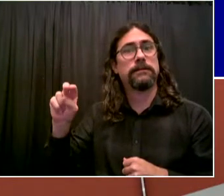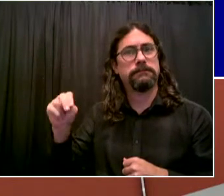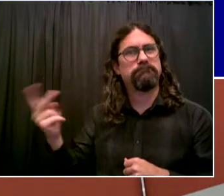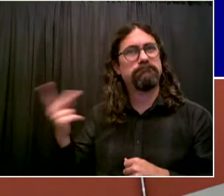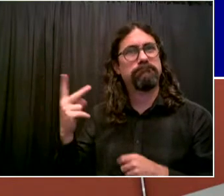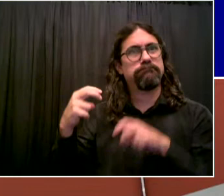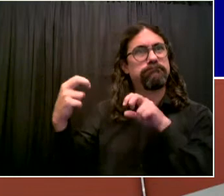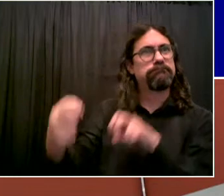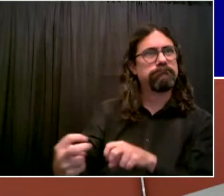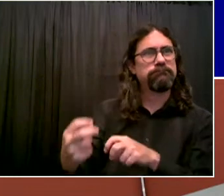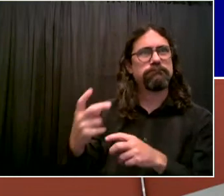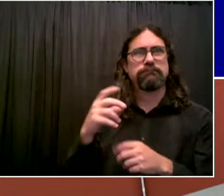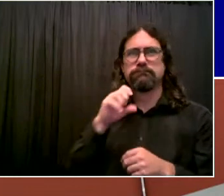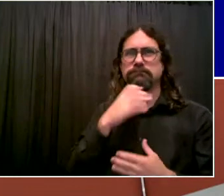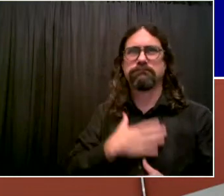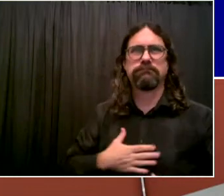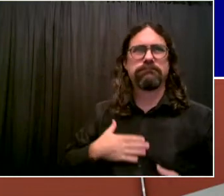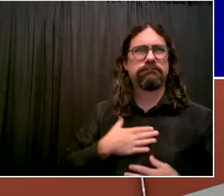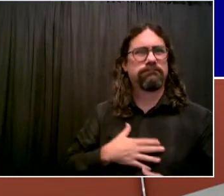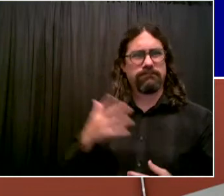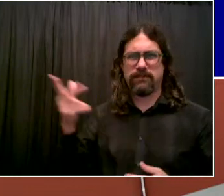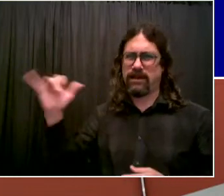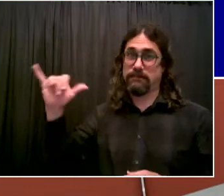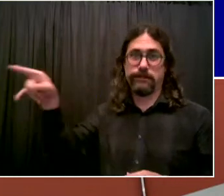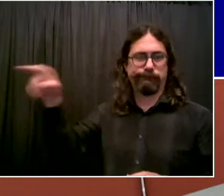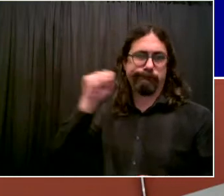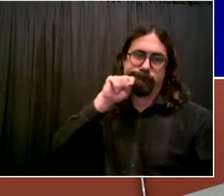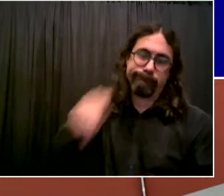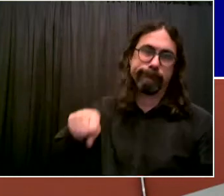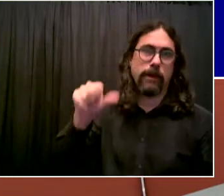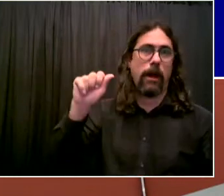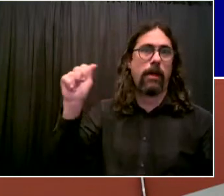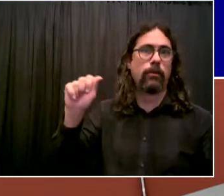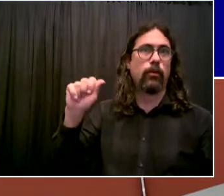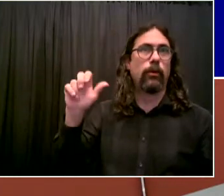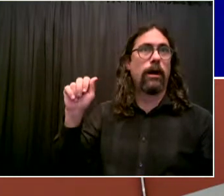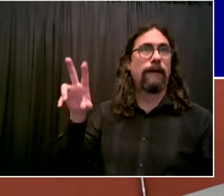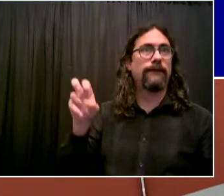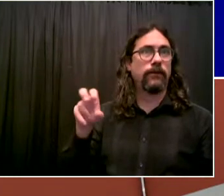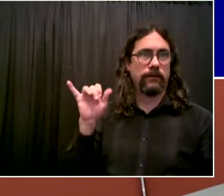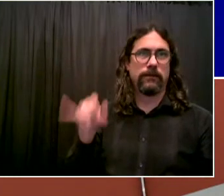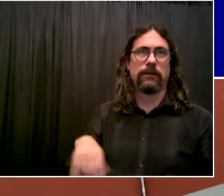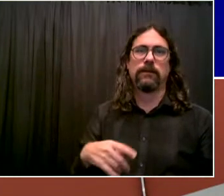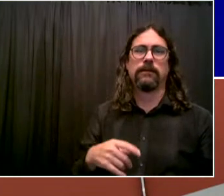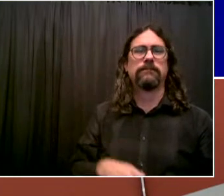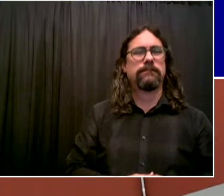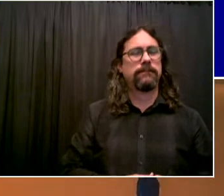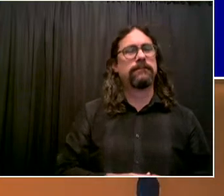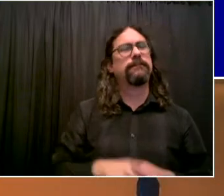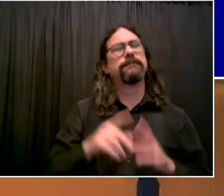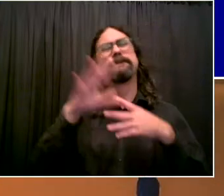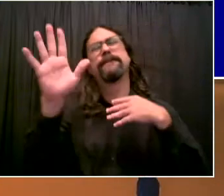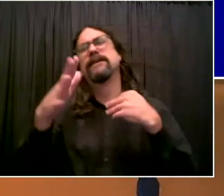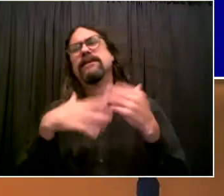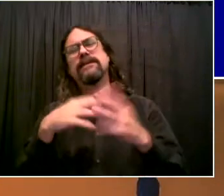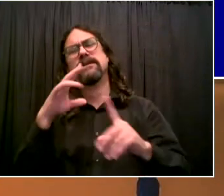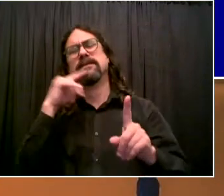COUNCILMMEB ER VESANSA GIBSON. PEOPLE ARE OUT ON RATHUR AVENUE HAVING A GREAT